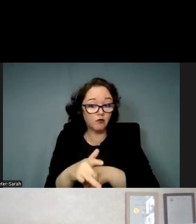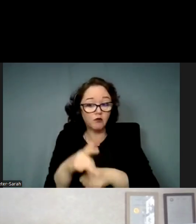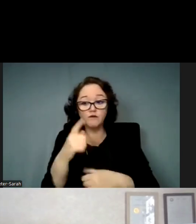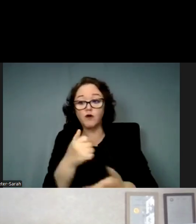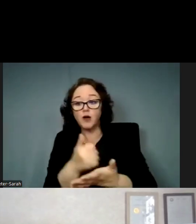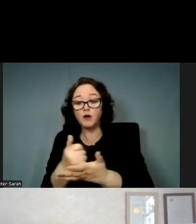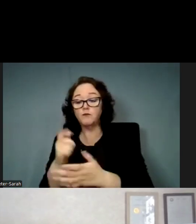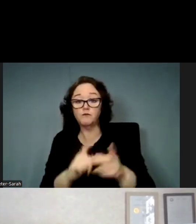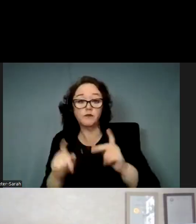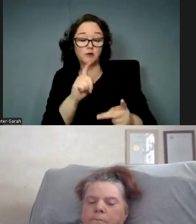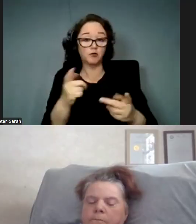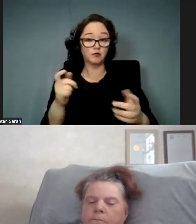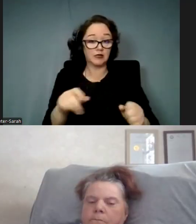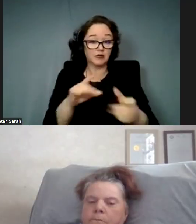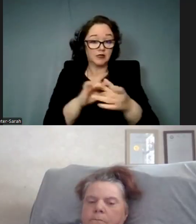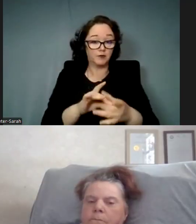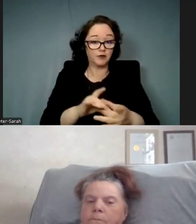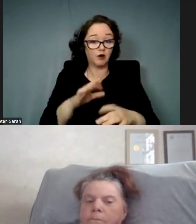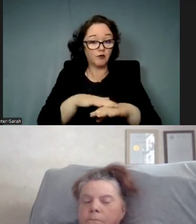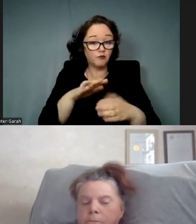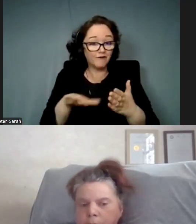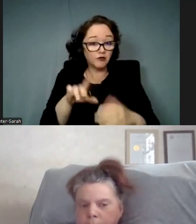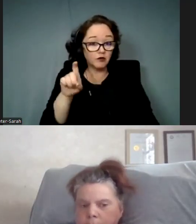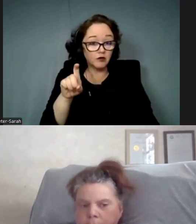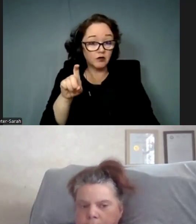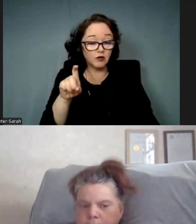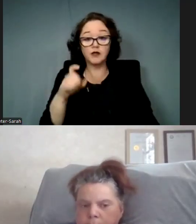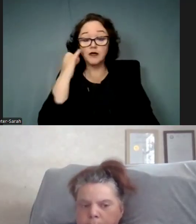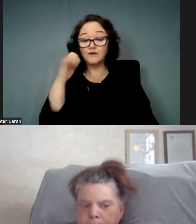comment on waivers, and if yes, if they are accessible, and in